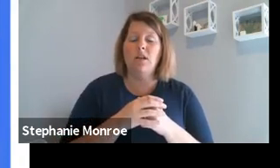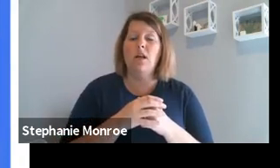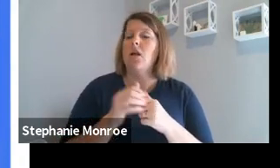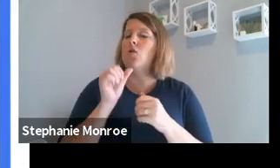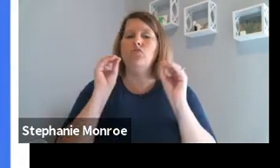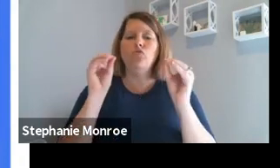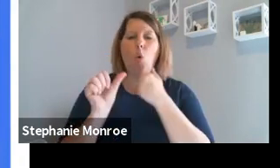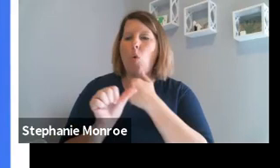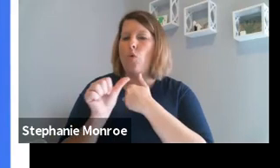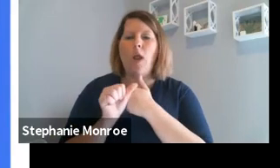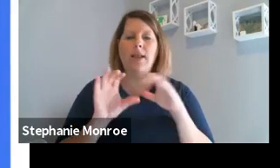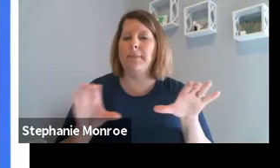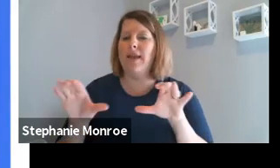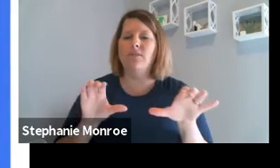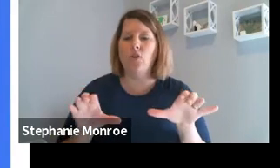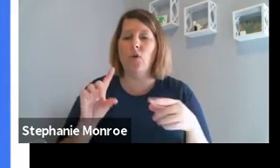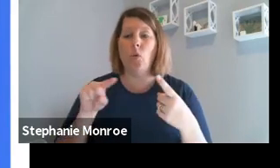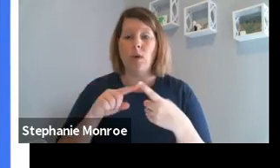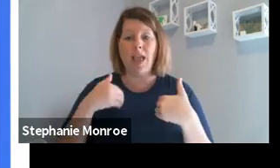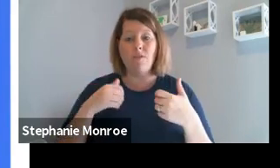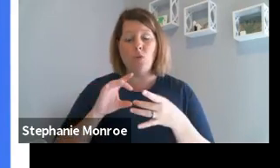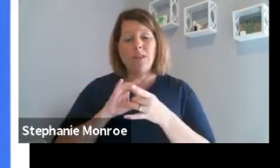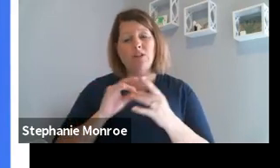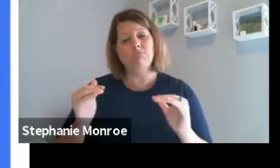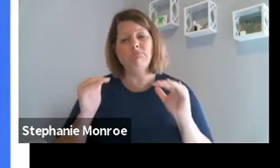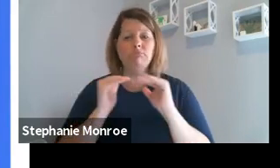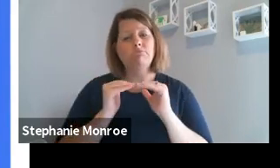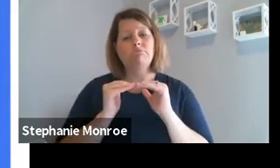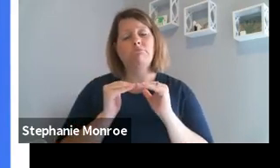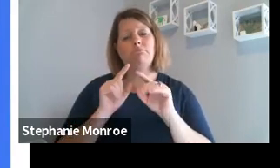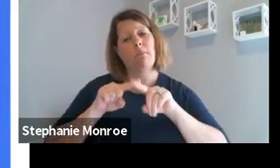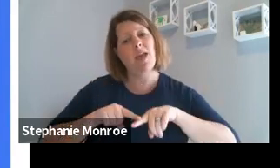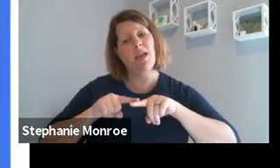When we have a relationship that is based on equality, we are basically talking about